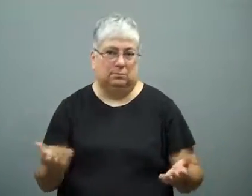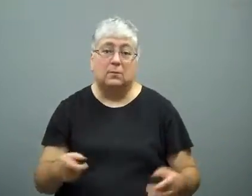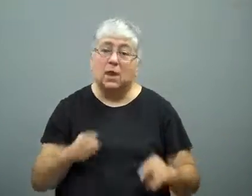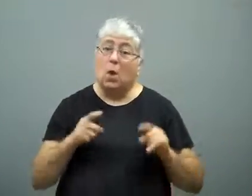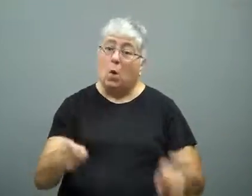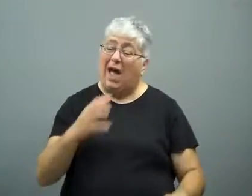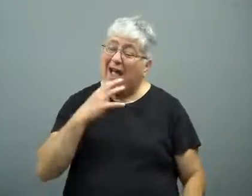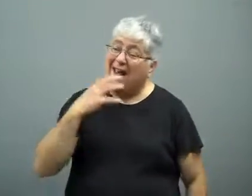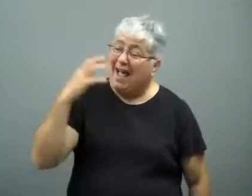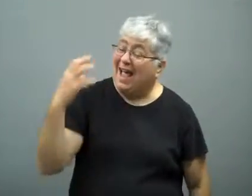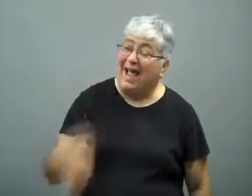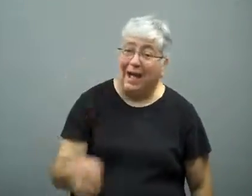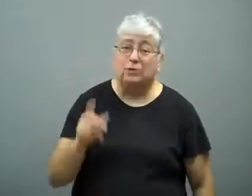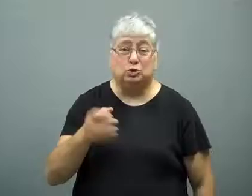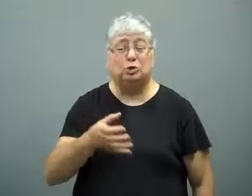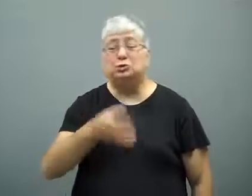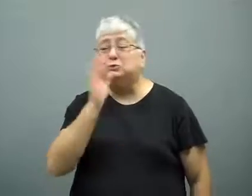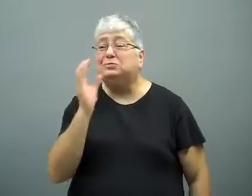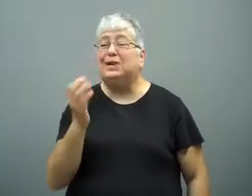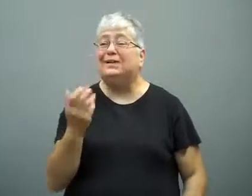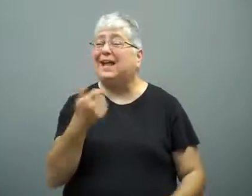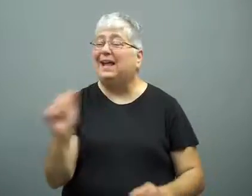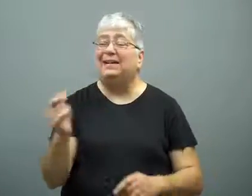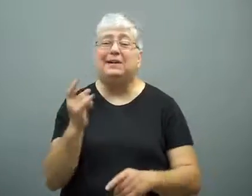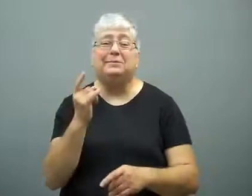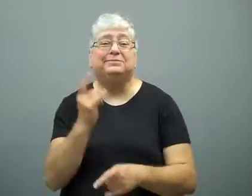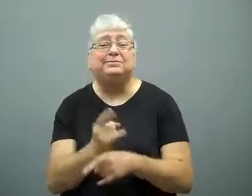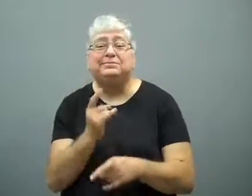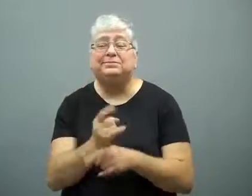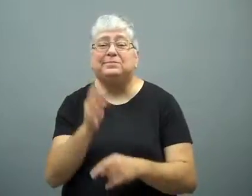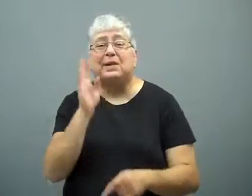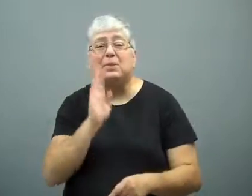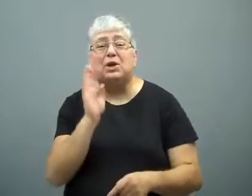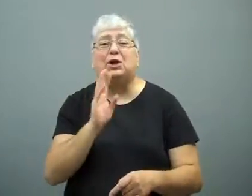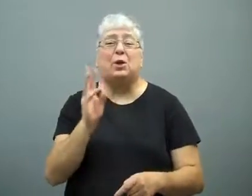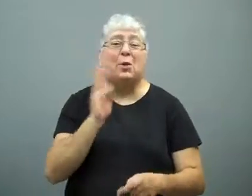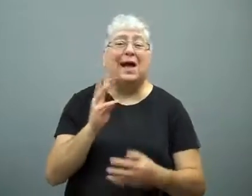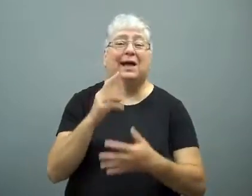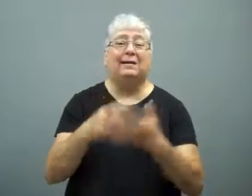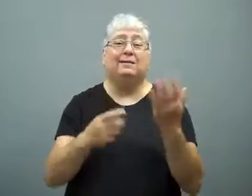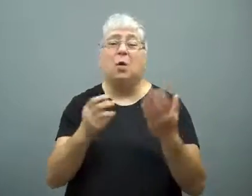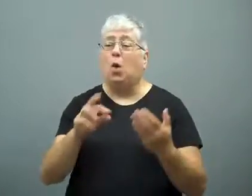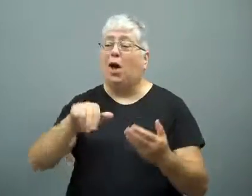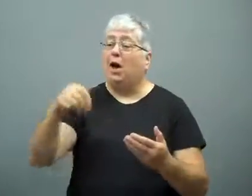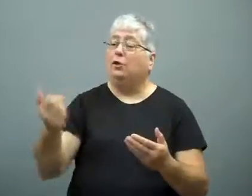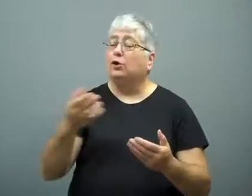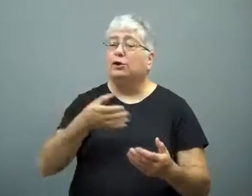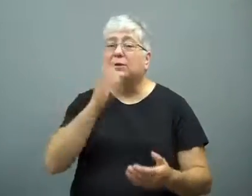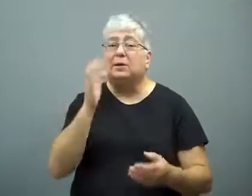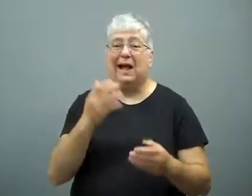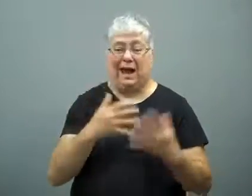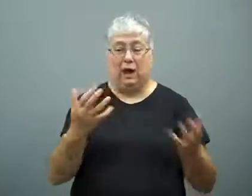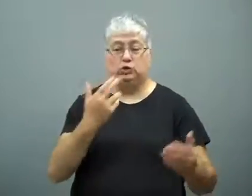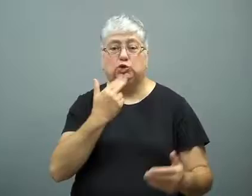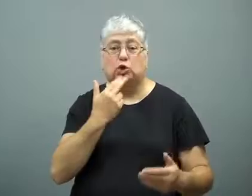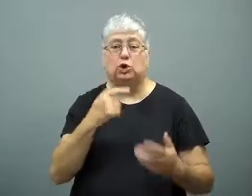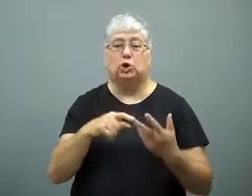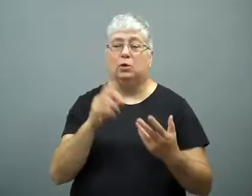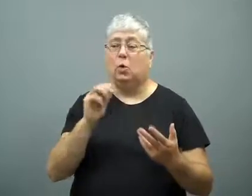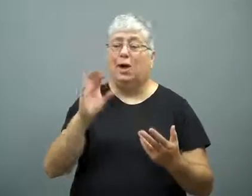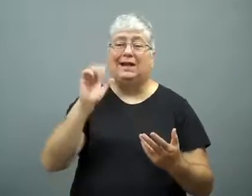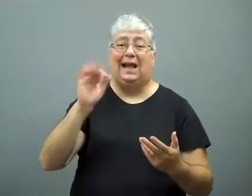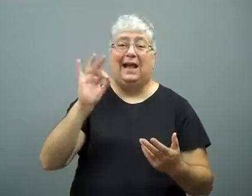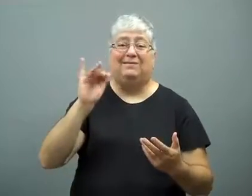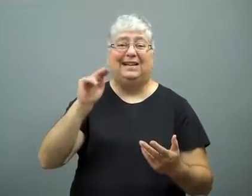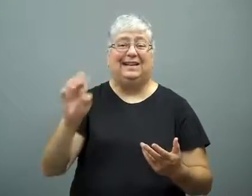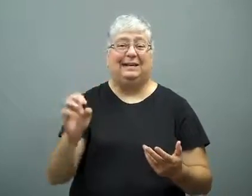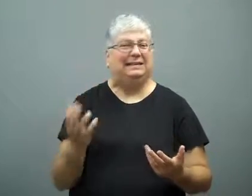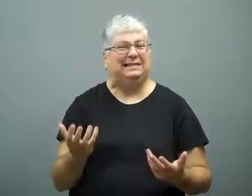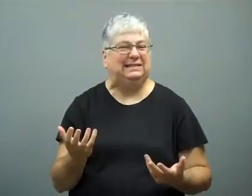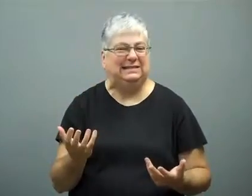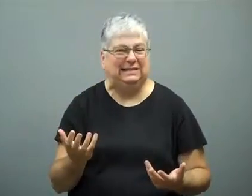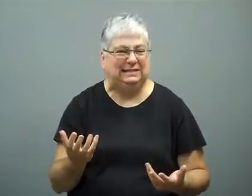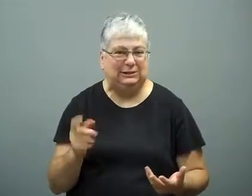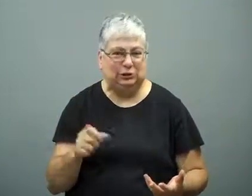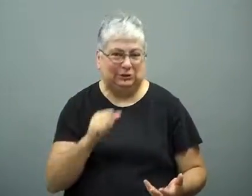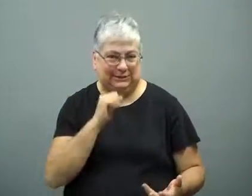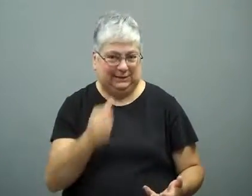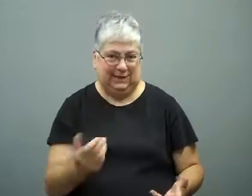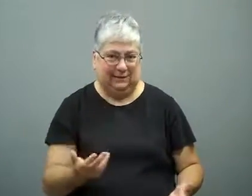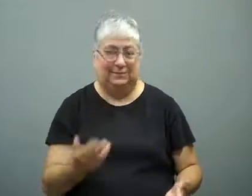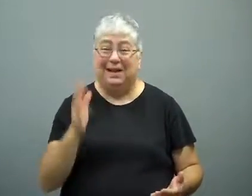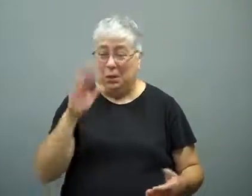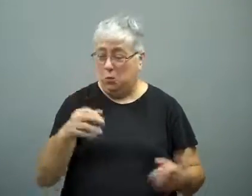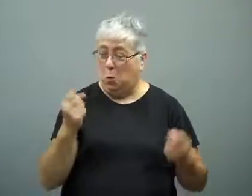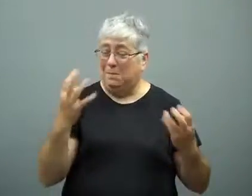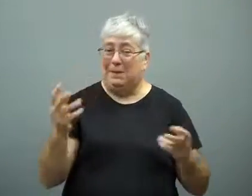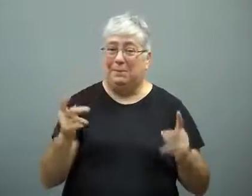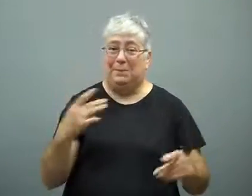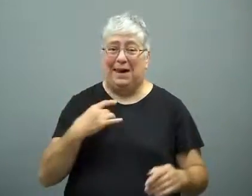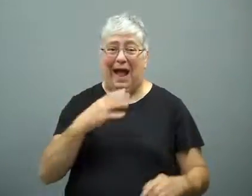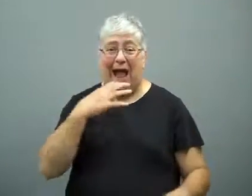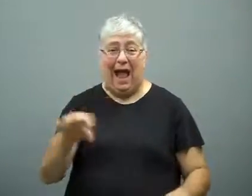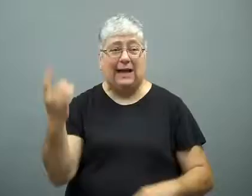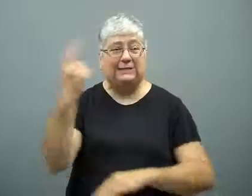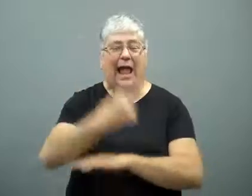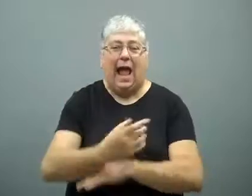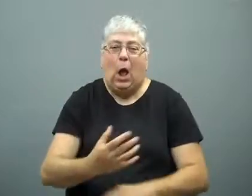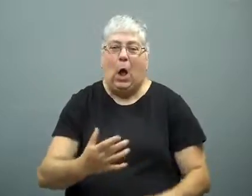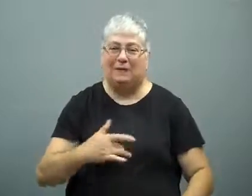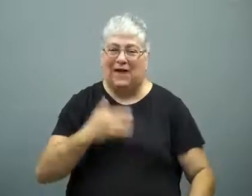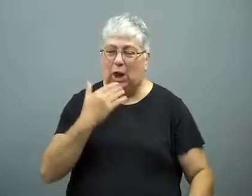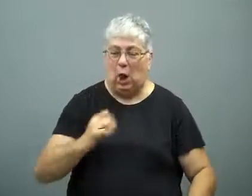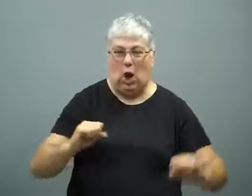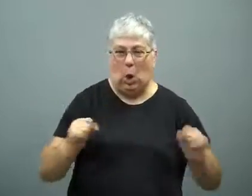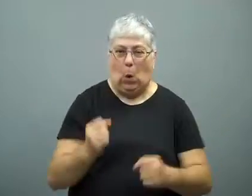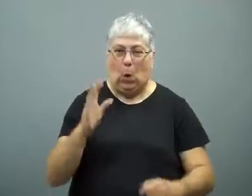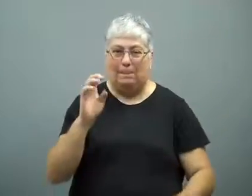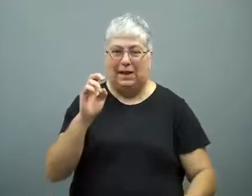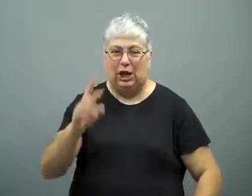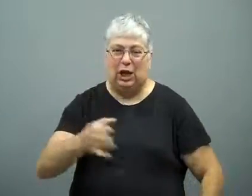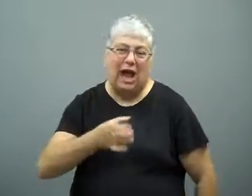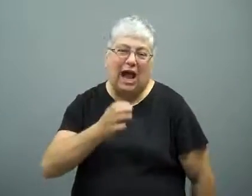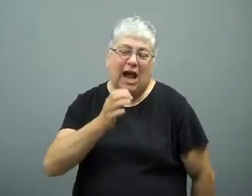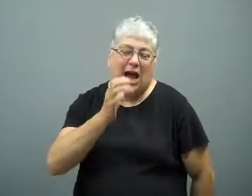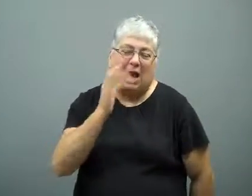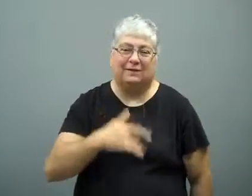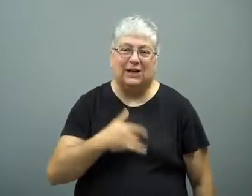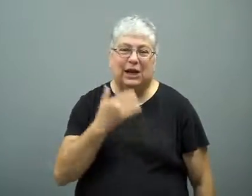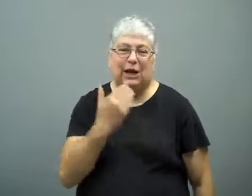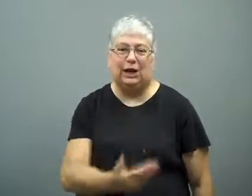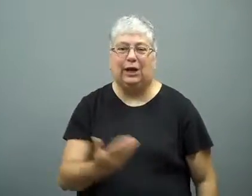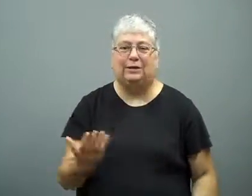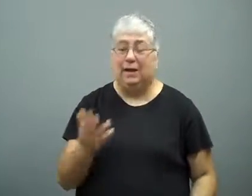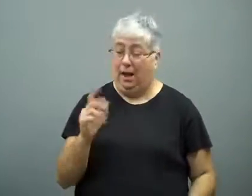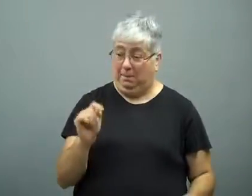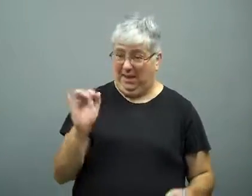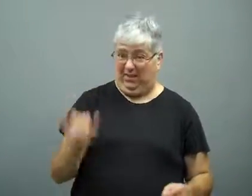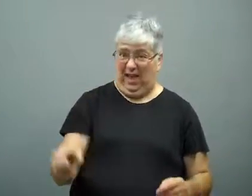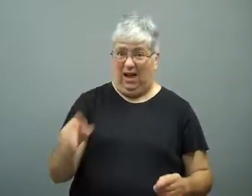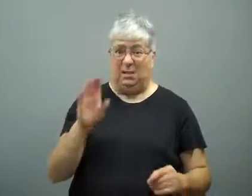It's not a good idea to drink alcohol or beverages with sugar and/or caffeine.